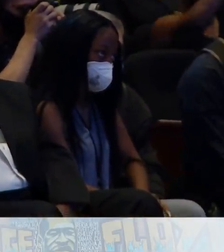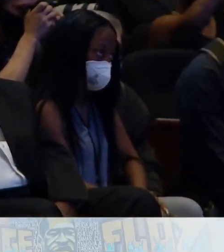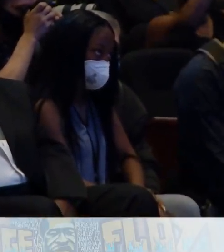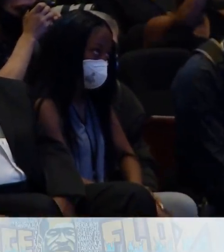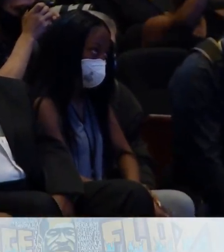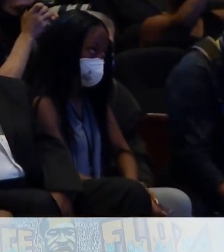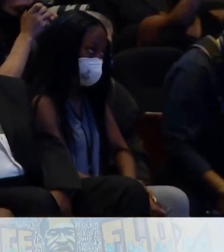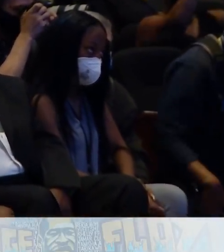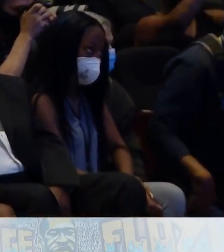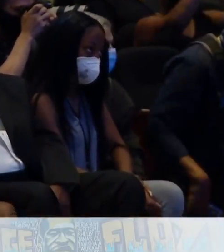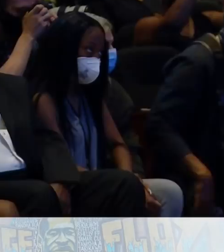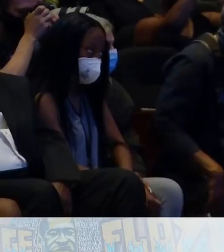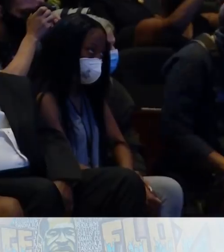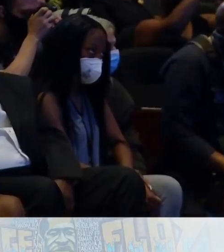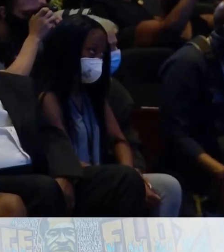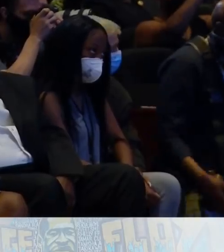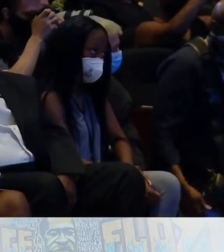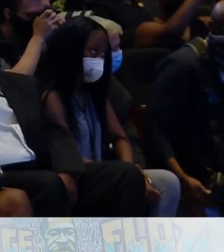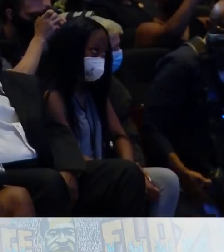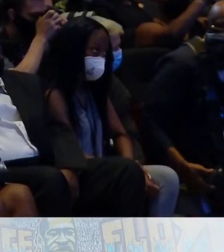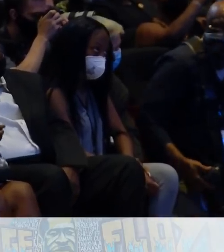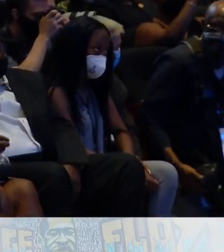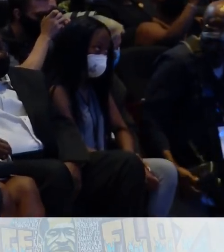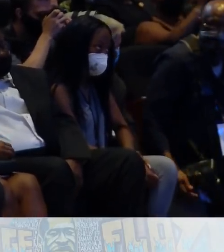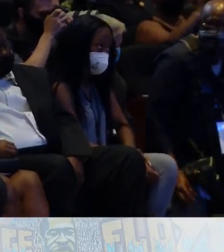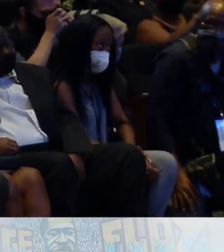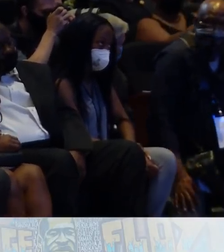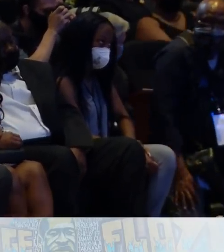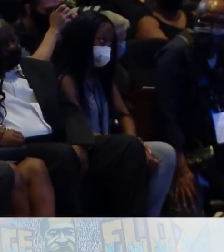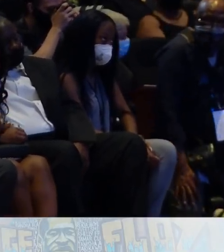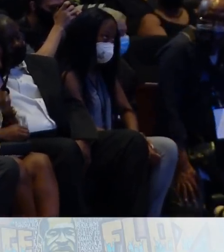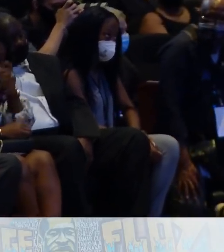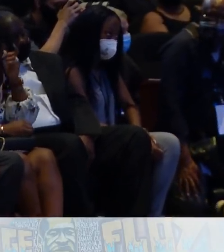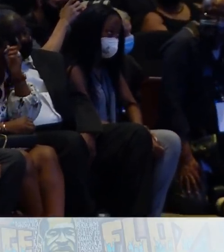PRAISE GOD